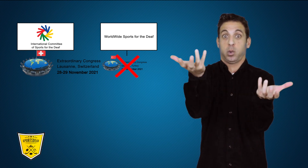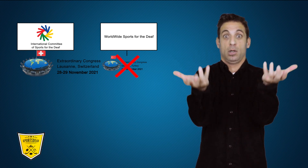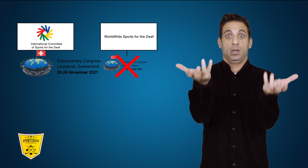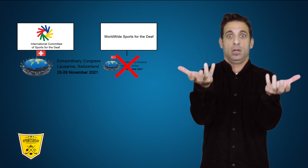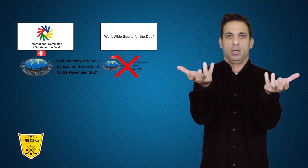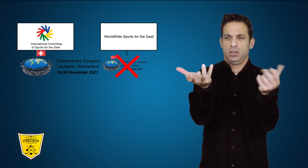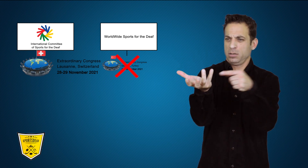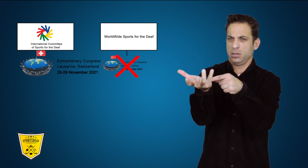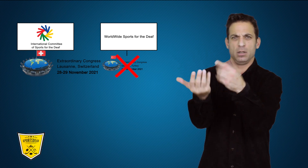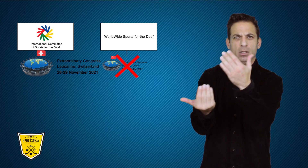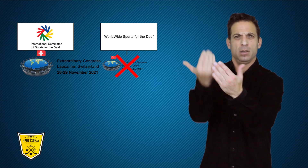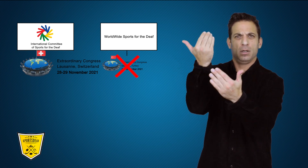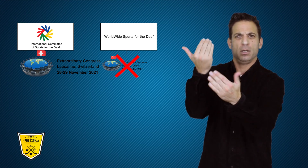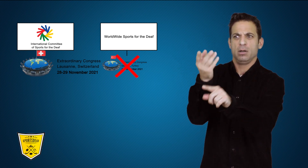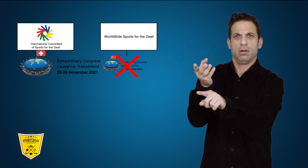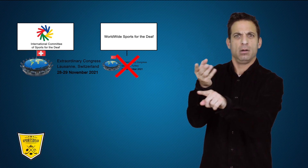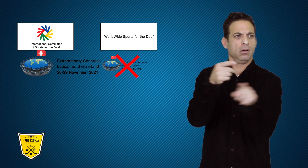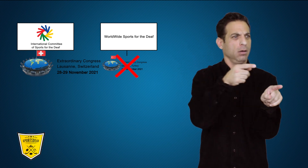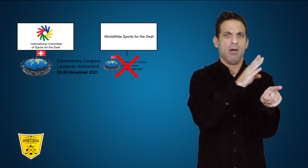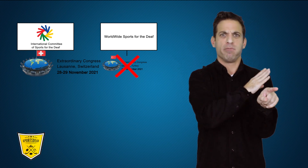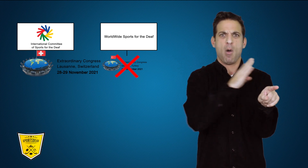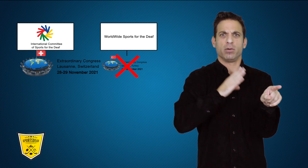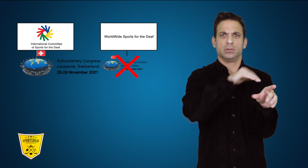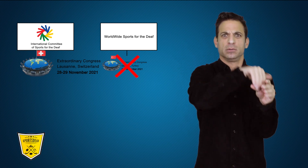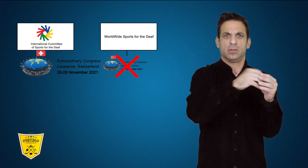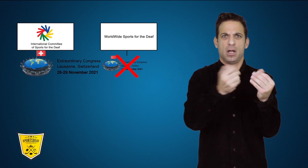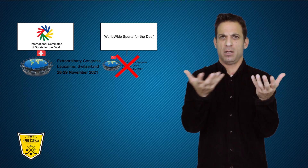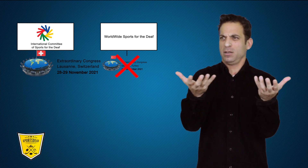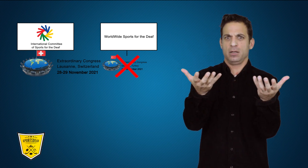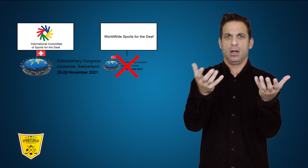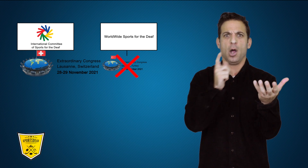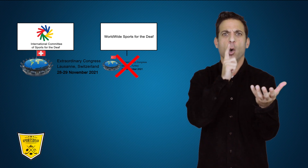the ICSD board, and the second group.